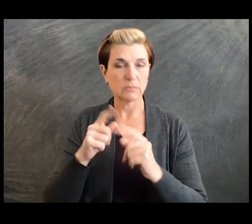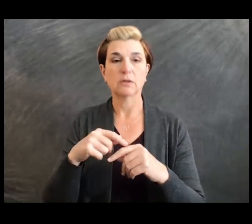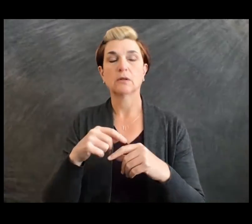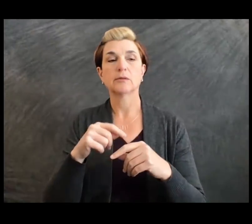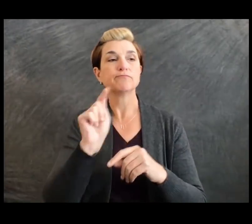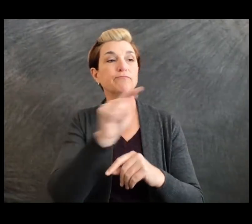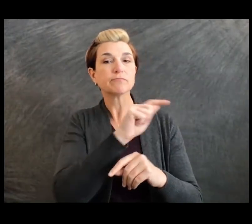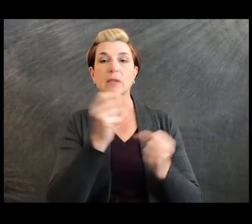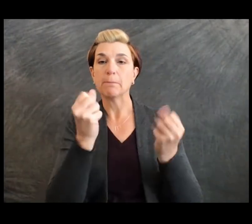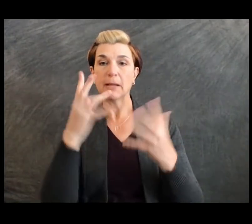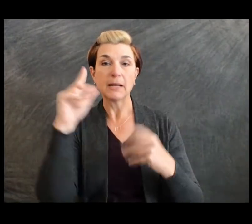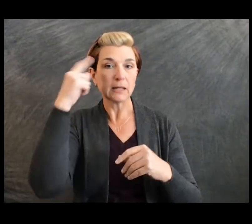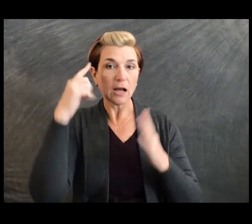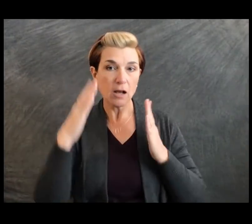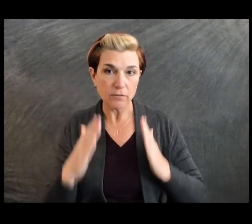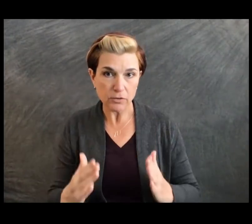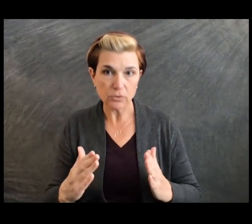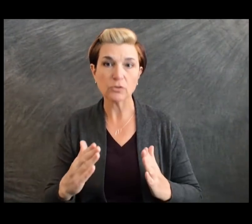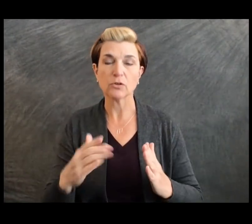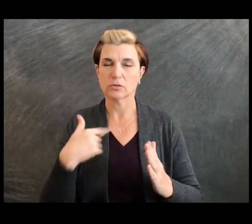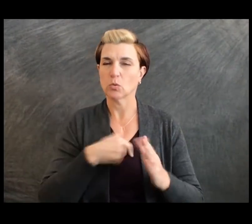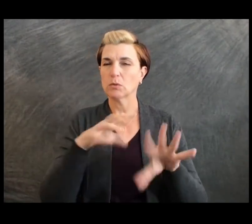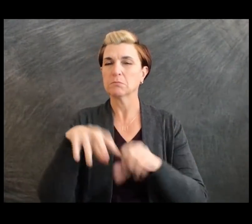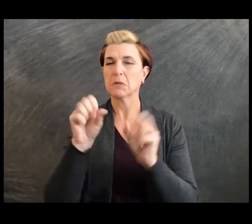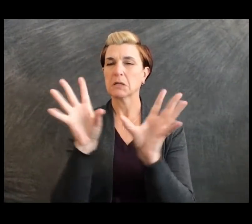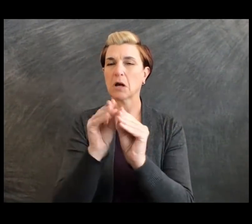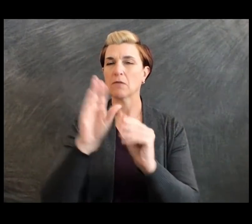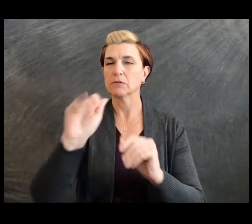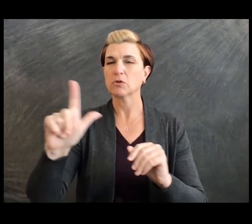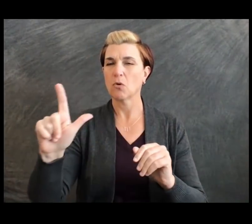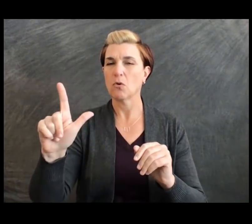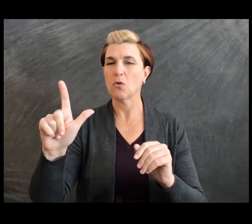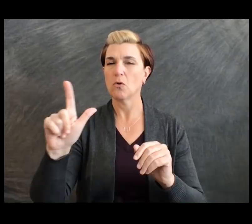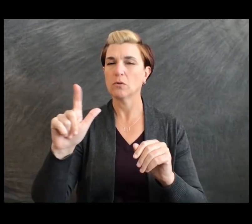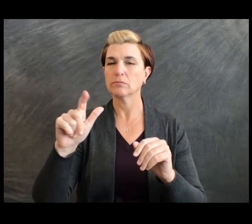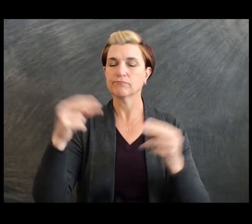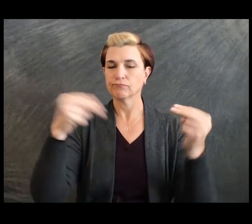the governors at conference calls and many of the governors individually and